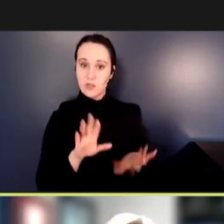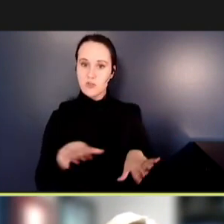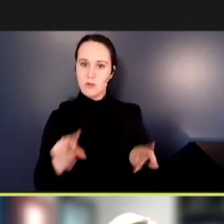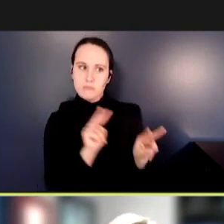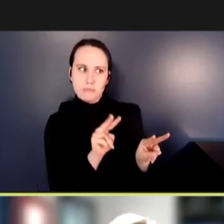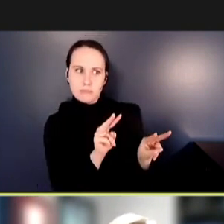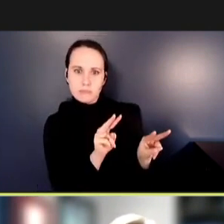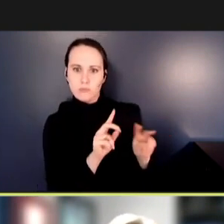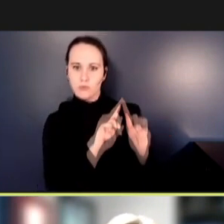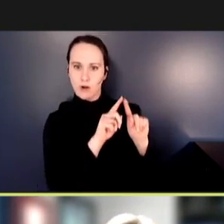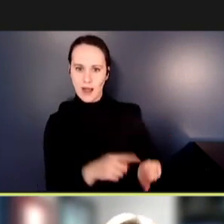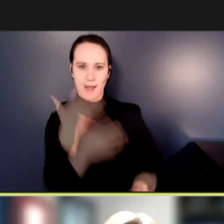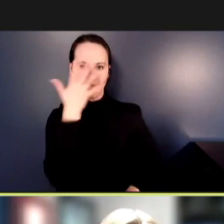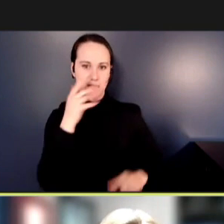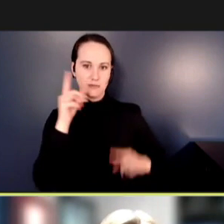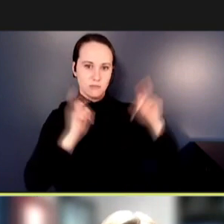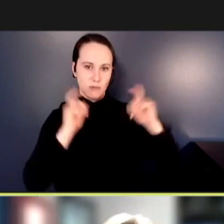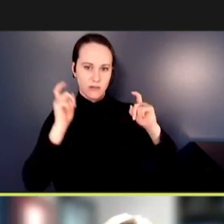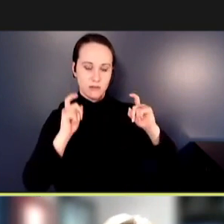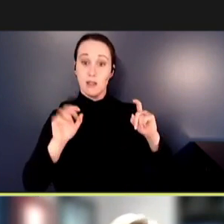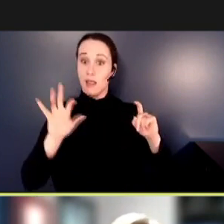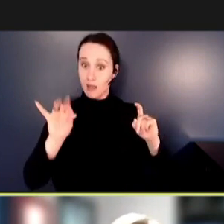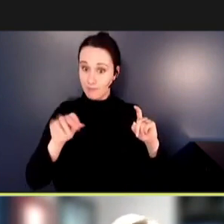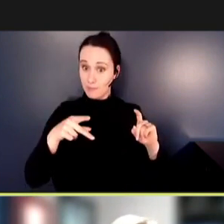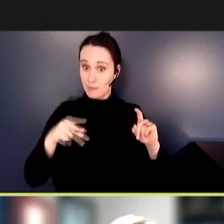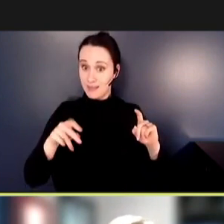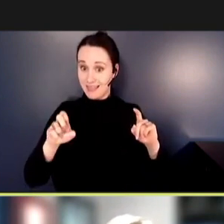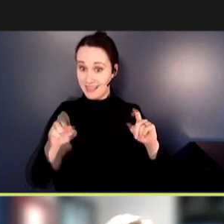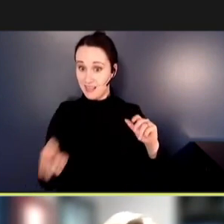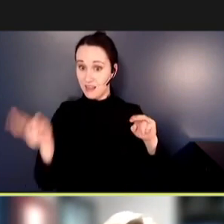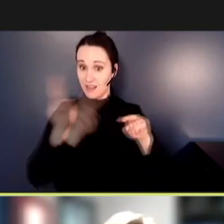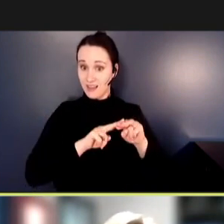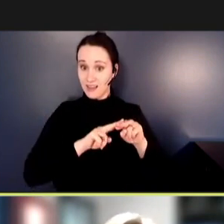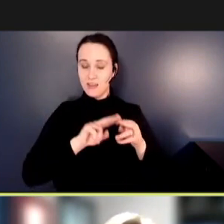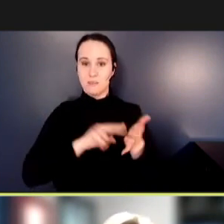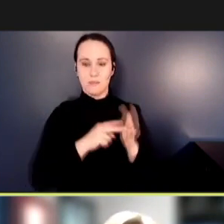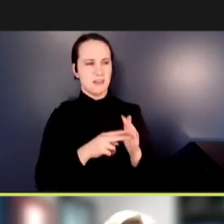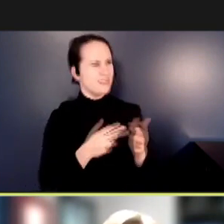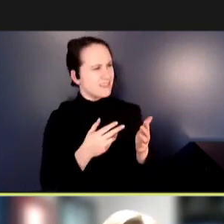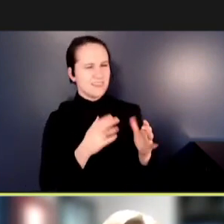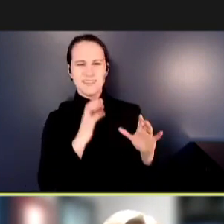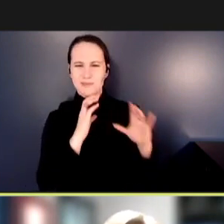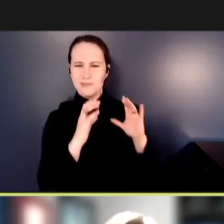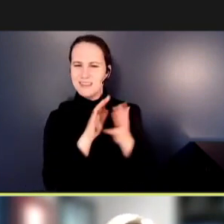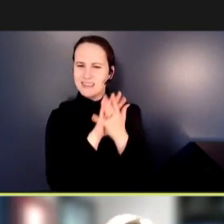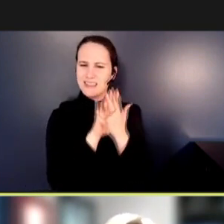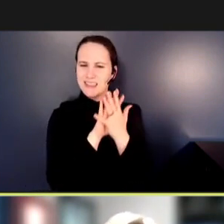view that as reduced communication and it can increase their anxiety among these children. And